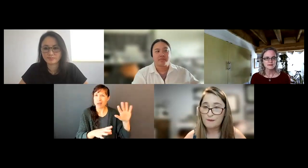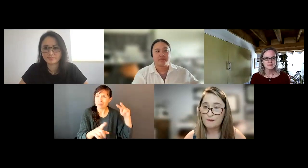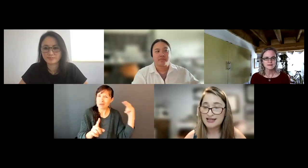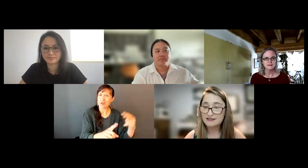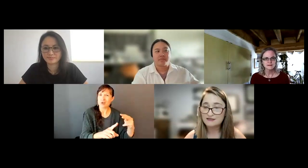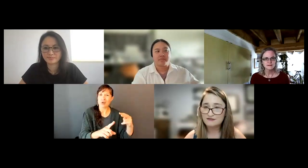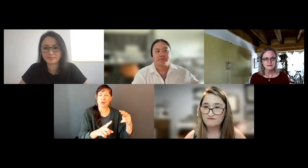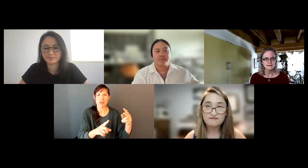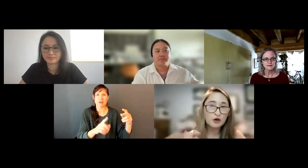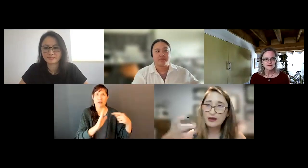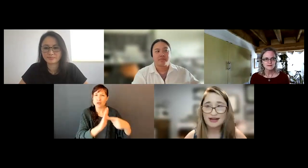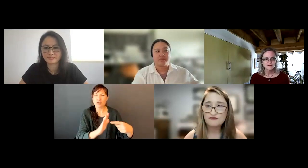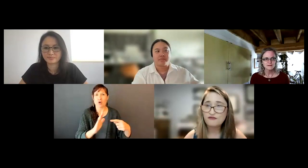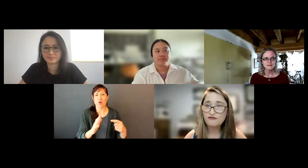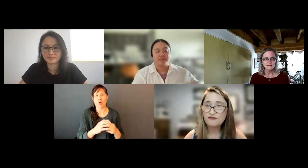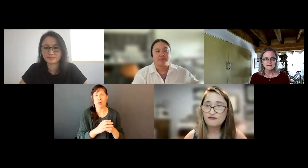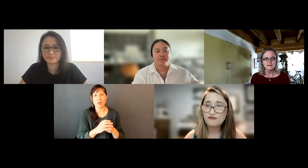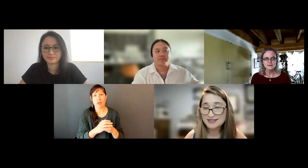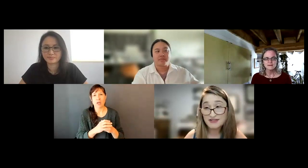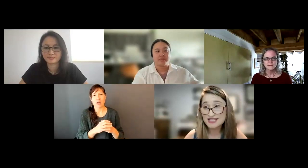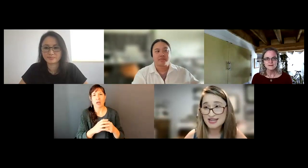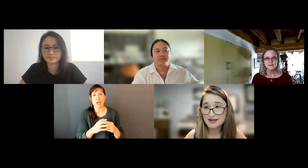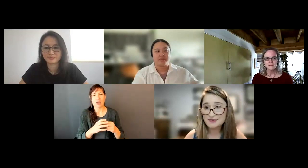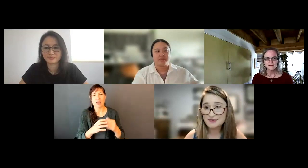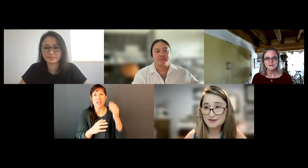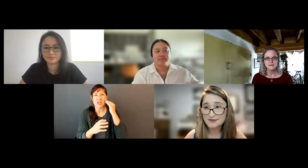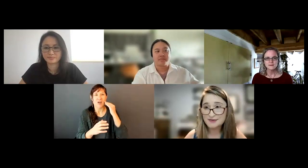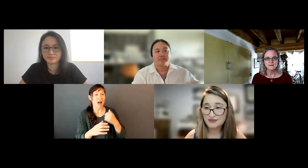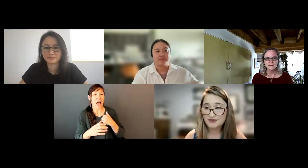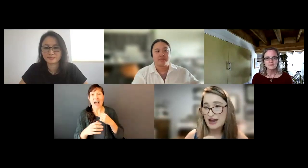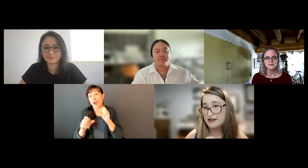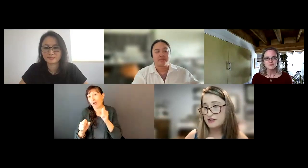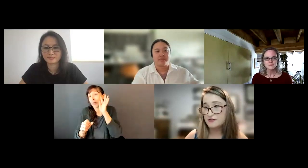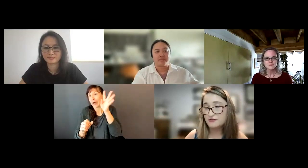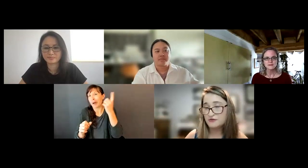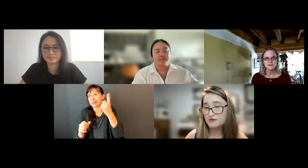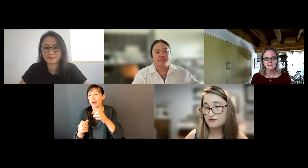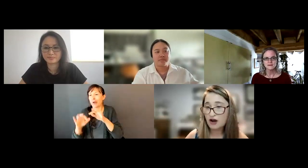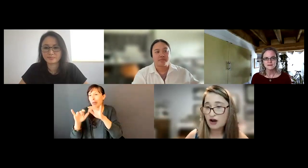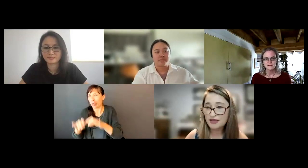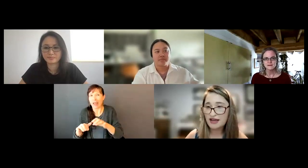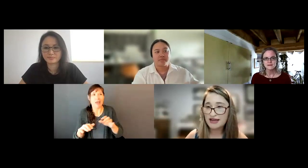And instead of going back and forth 17 times so that I knew the exact copy,